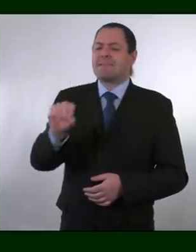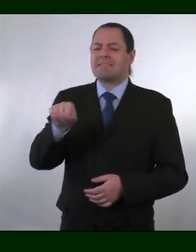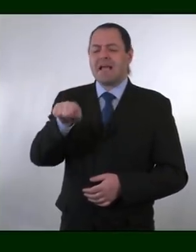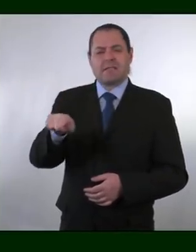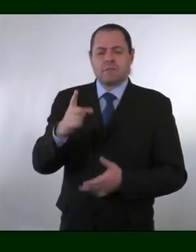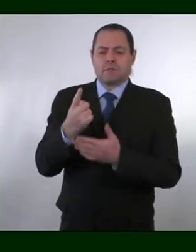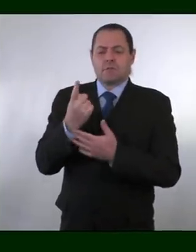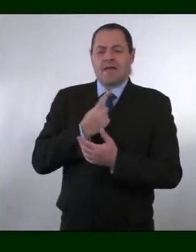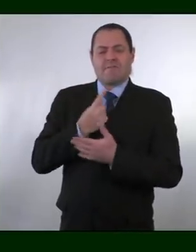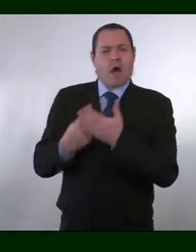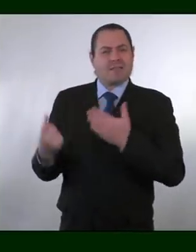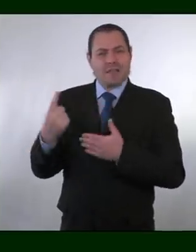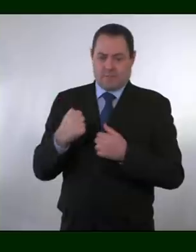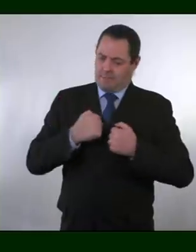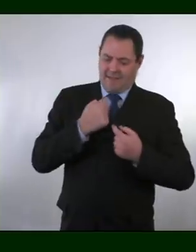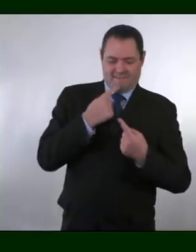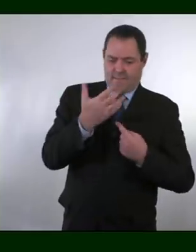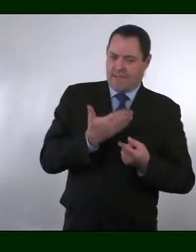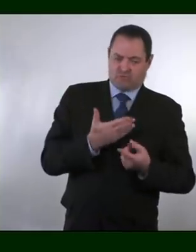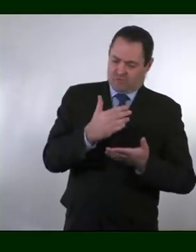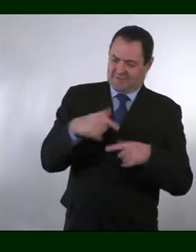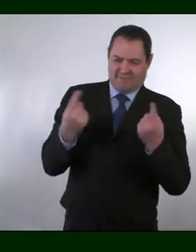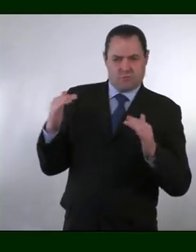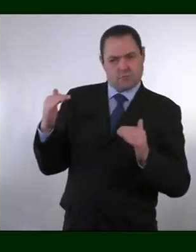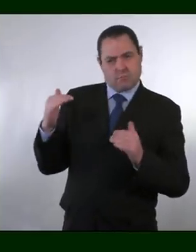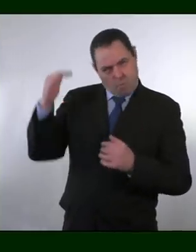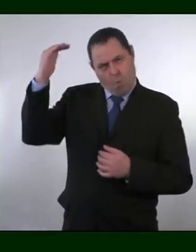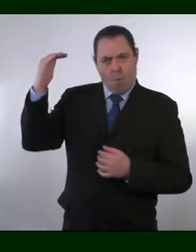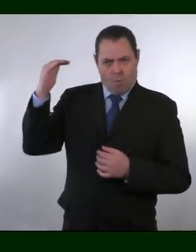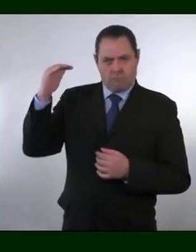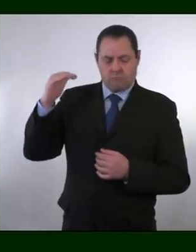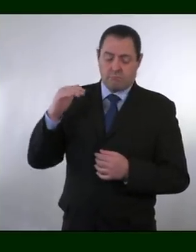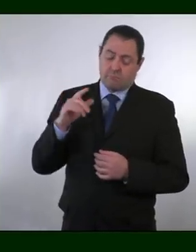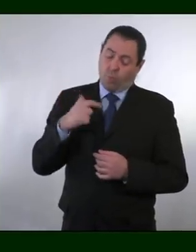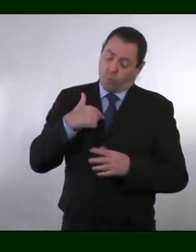according to my information, way too low. We continue to encourage people to do the right